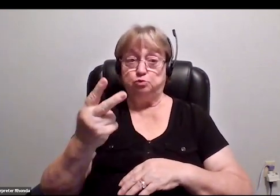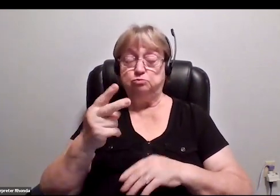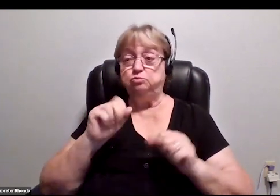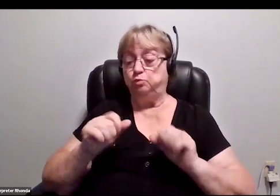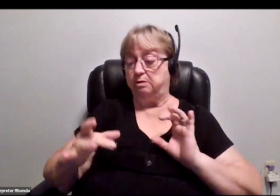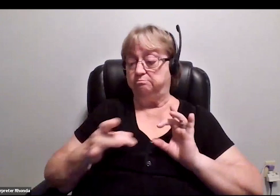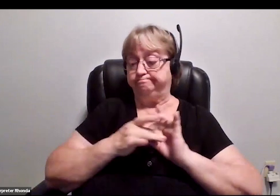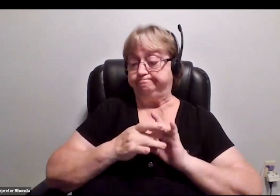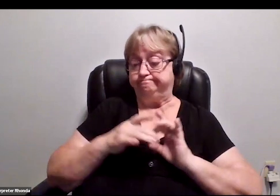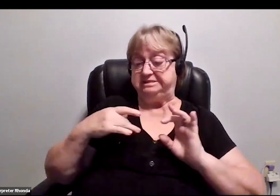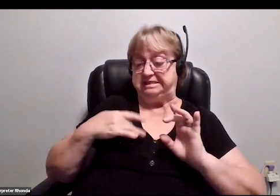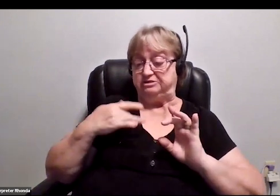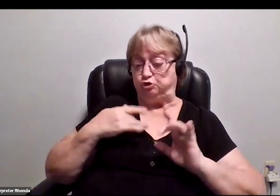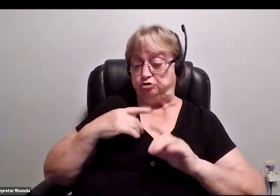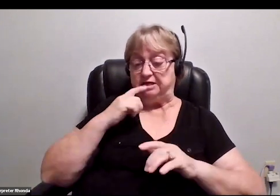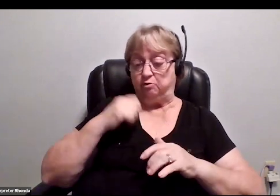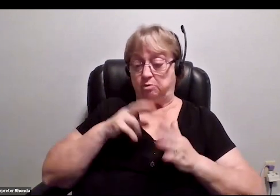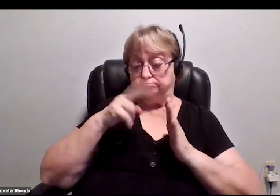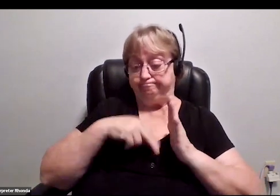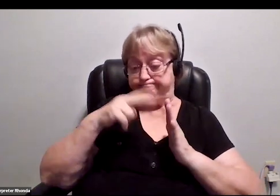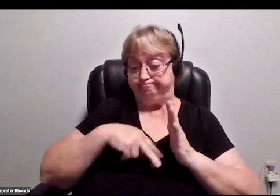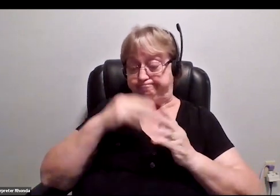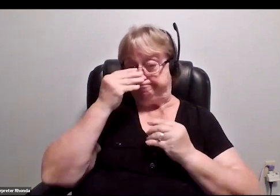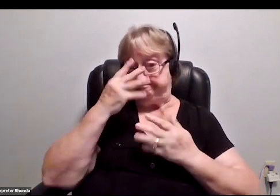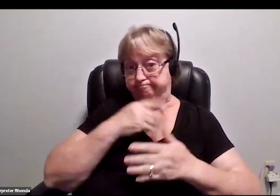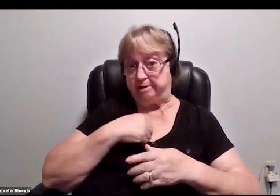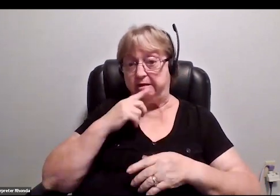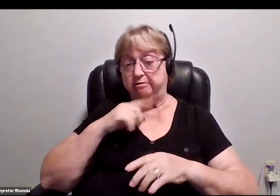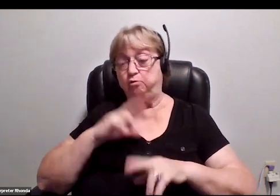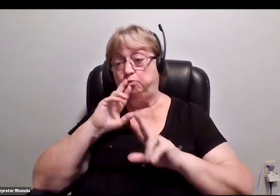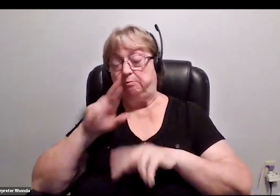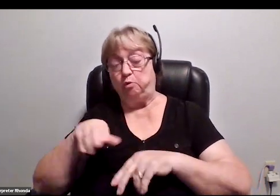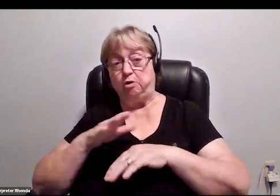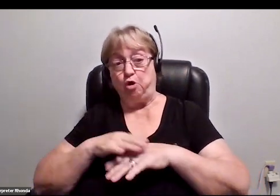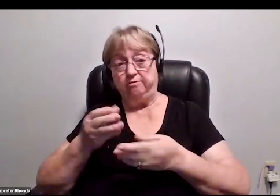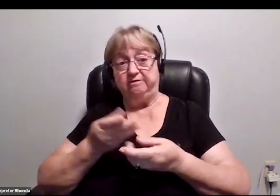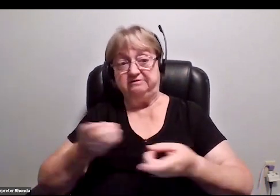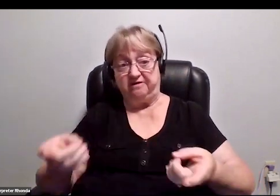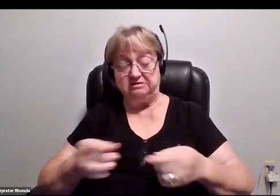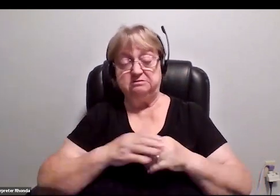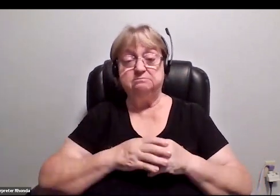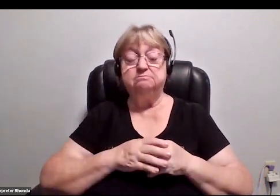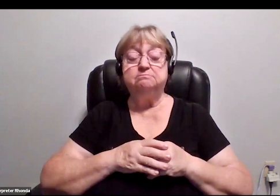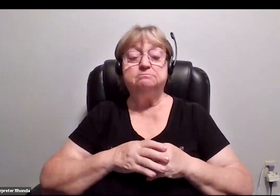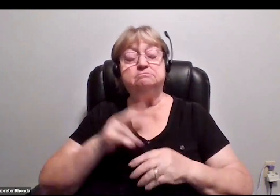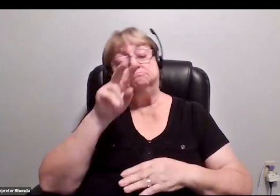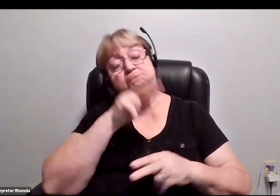and it reads out the data and also records it on the device. After looking at the agenda and realizing that